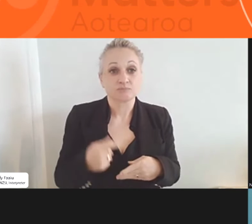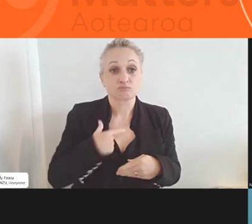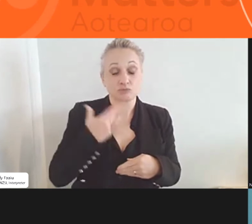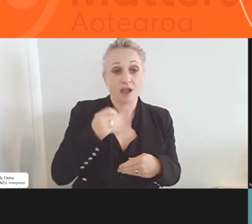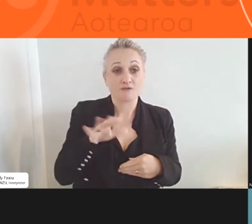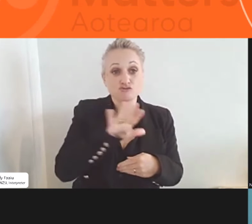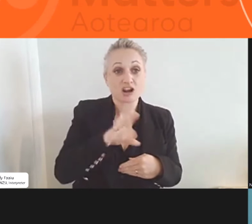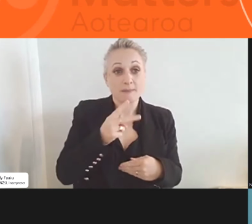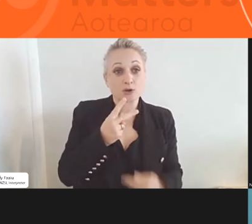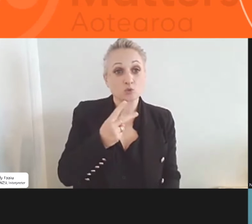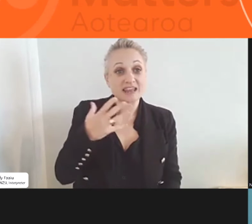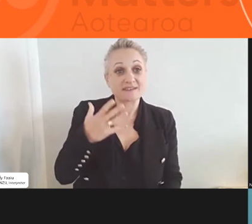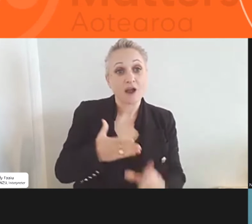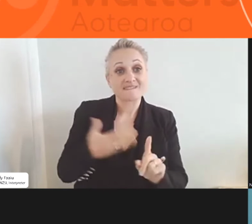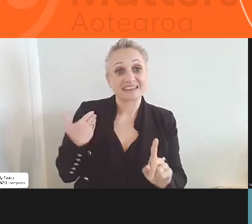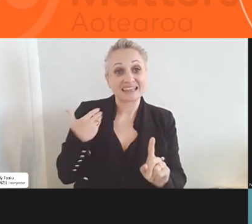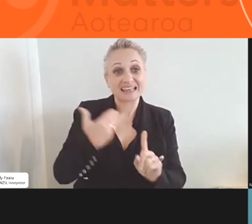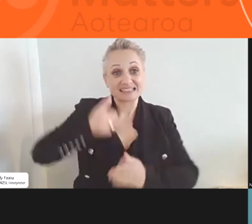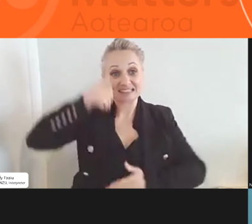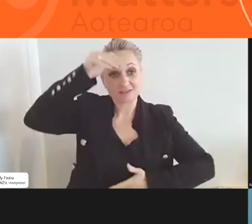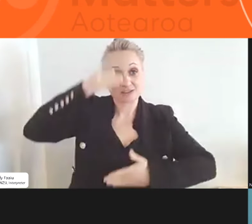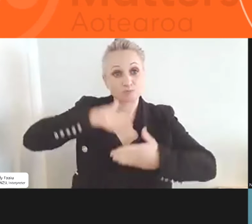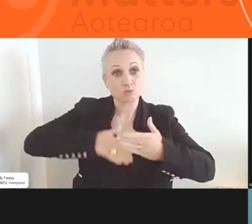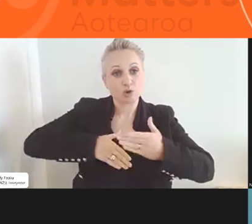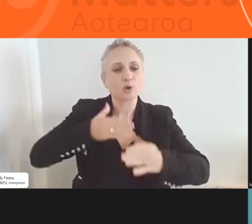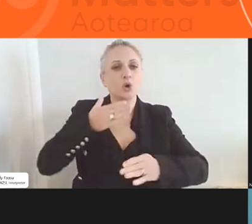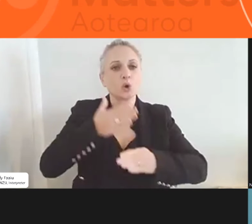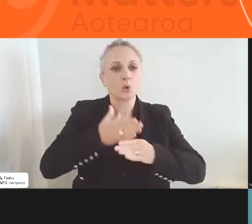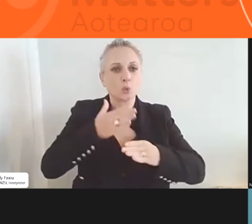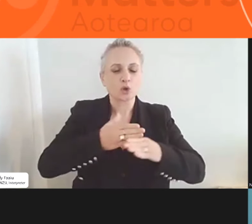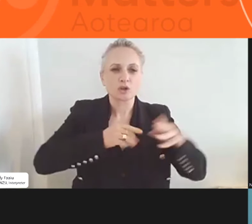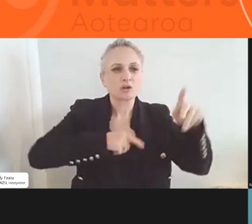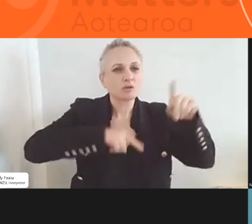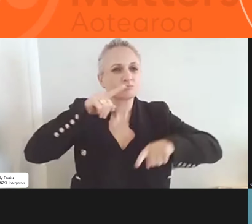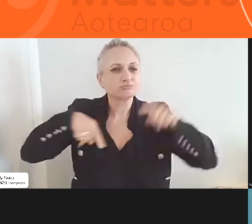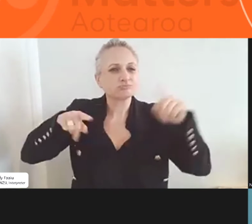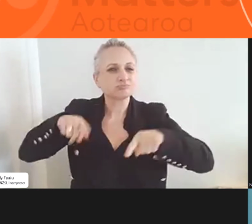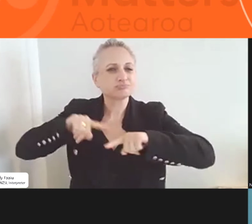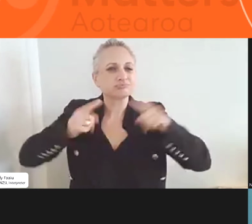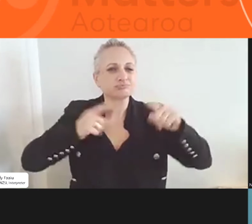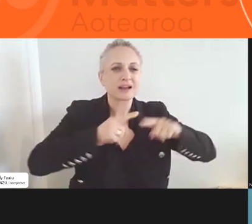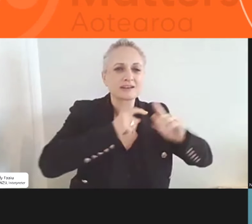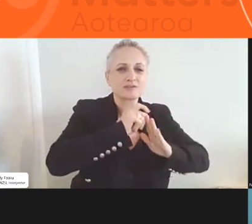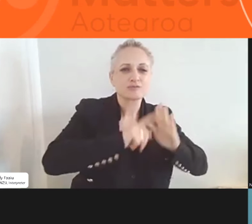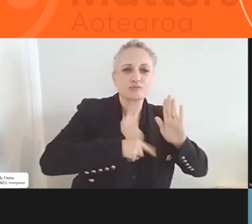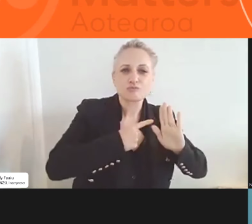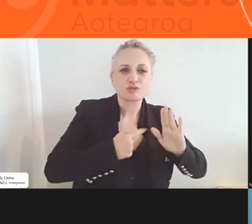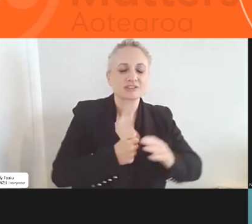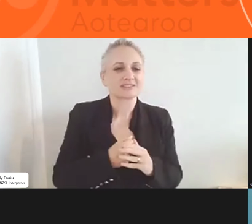across quite a number of topic-specific projects. Become very, very involved